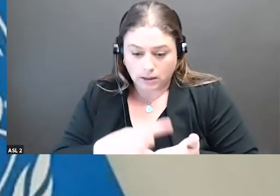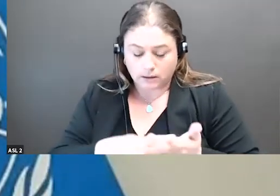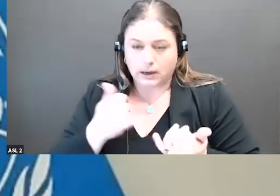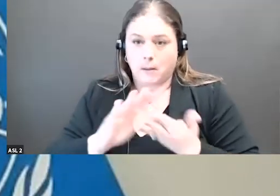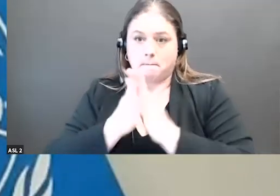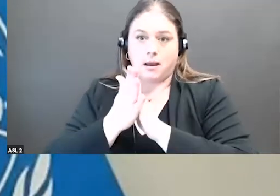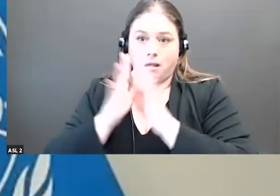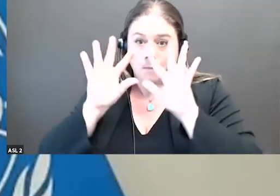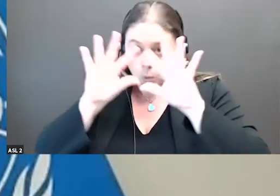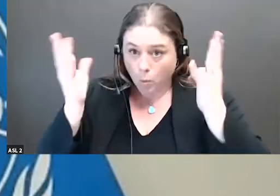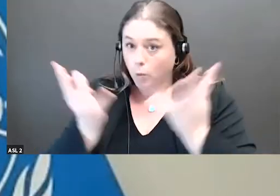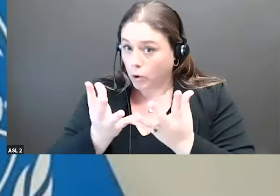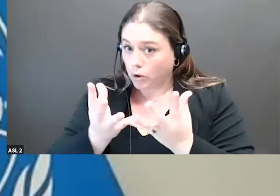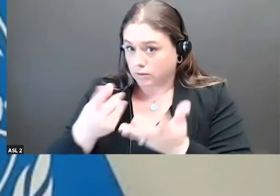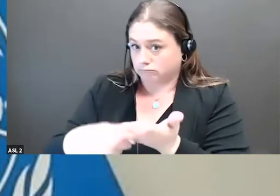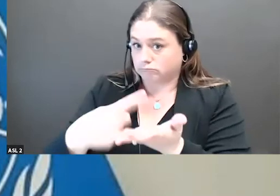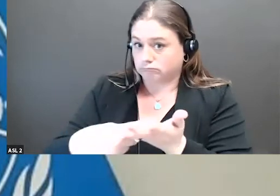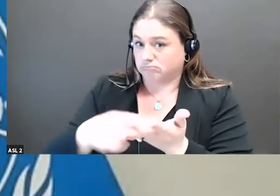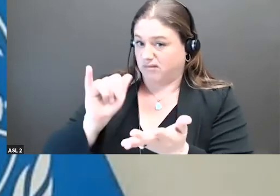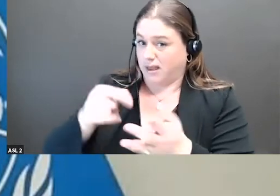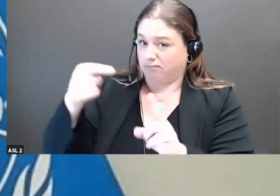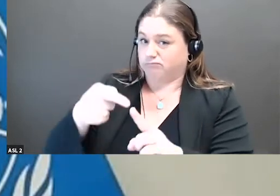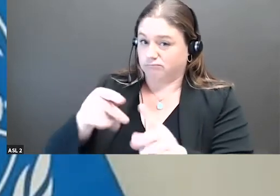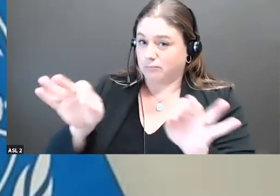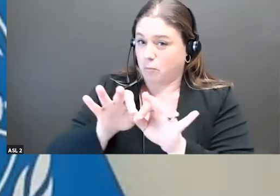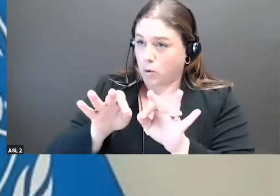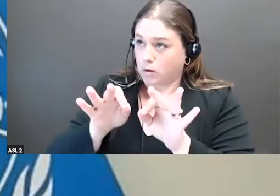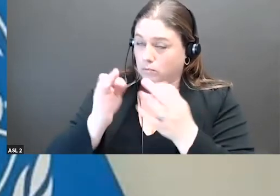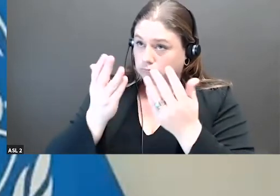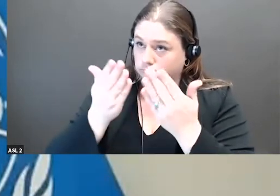and this is extremely important. You know, I'm aware that some Canadians